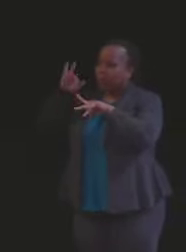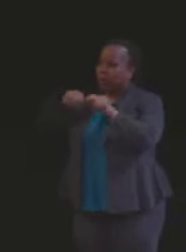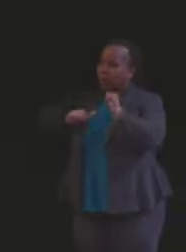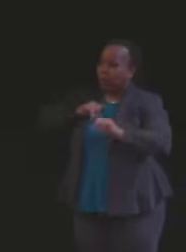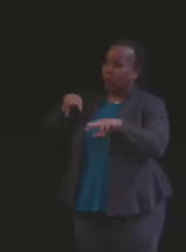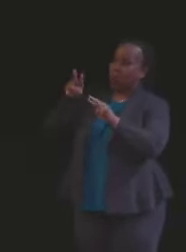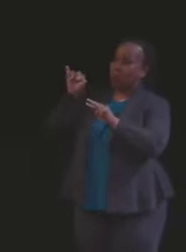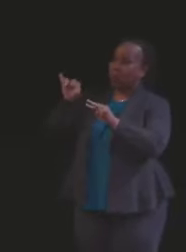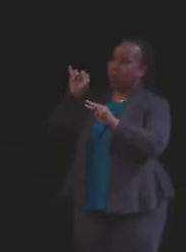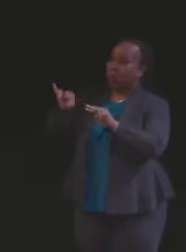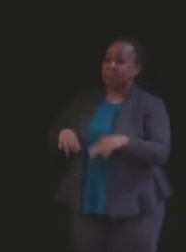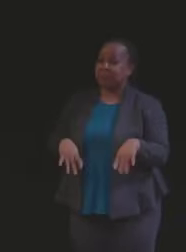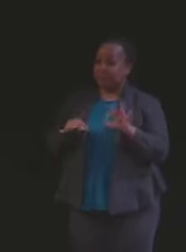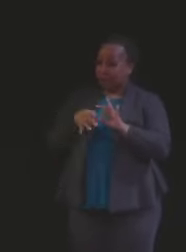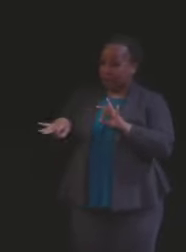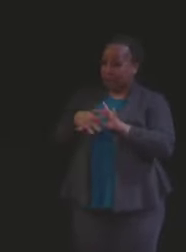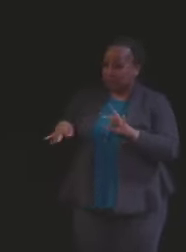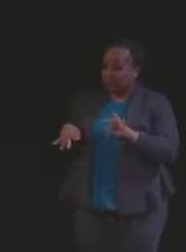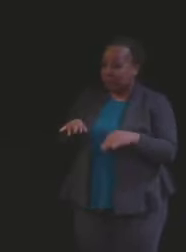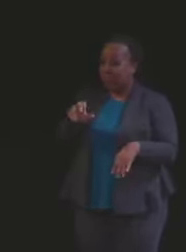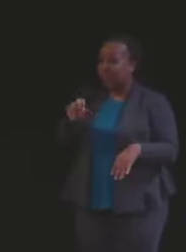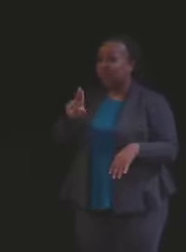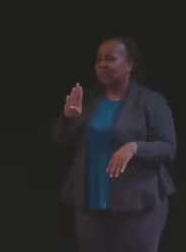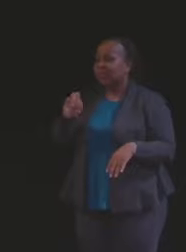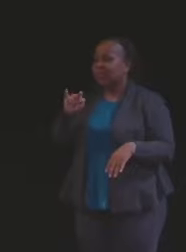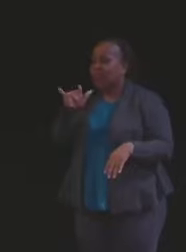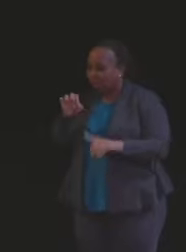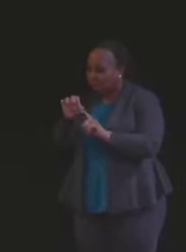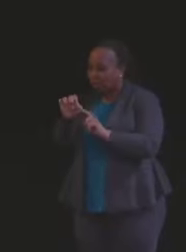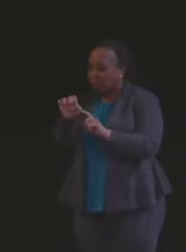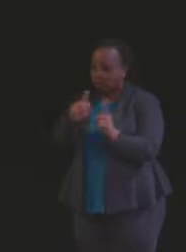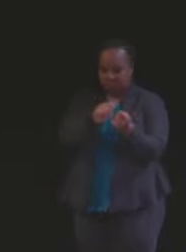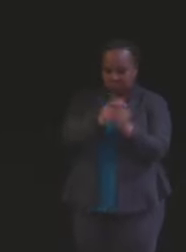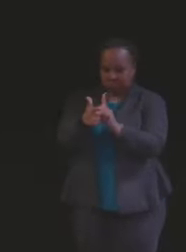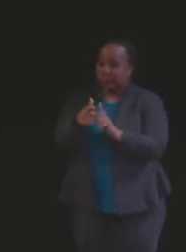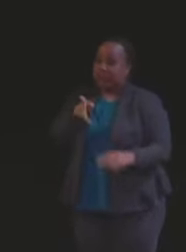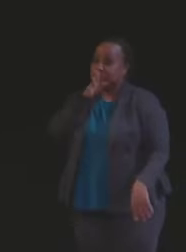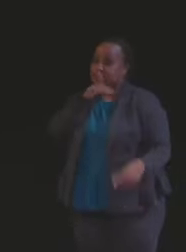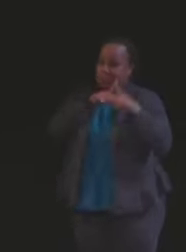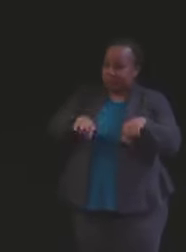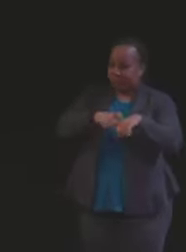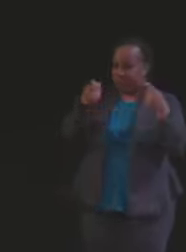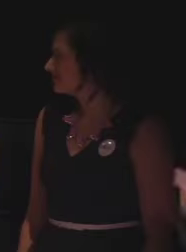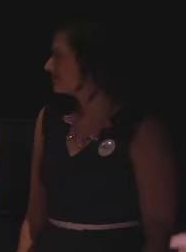So, captions and subtitles both transliterate speech as it's happening.